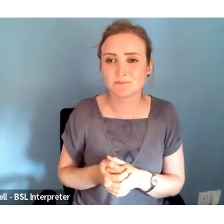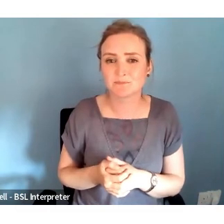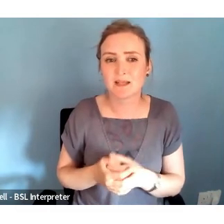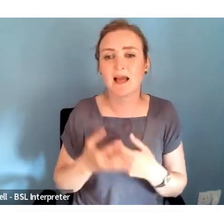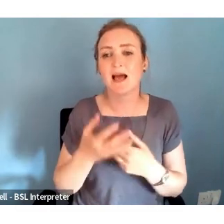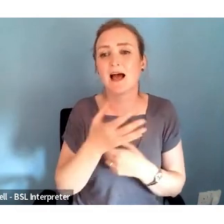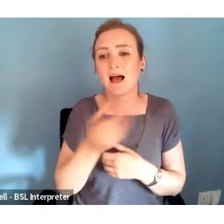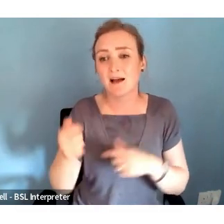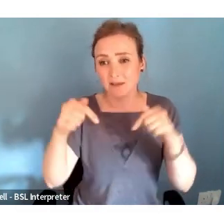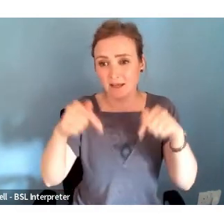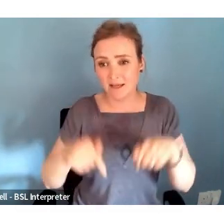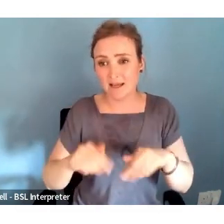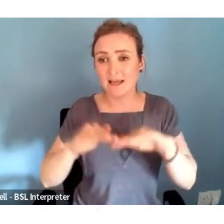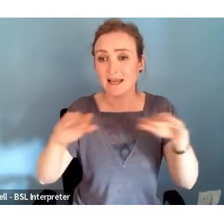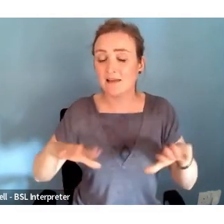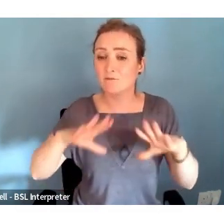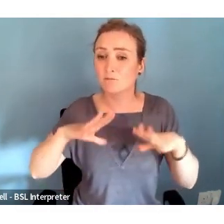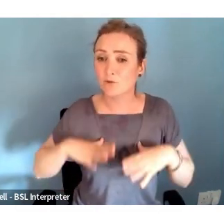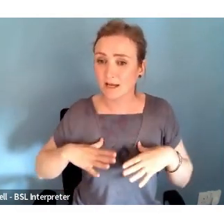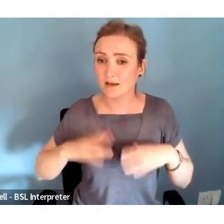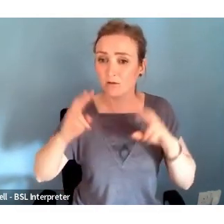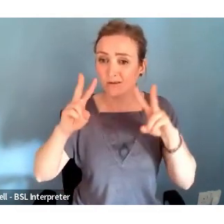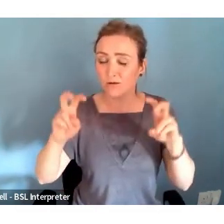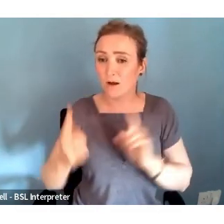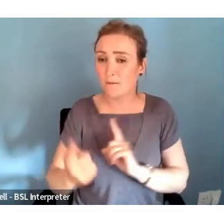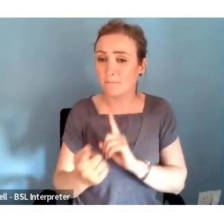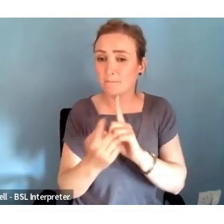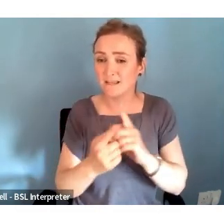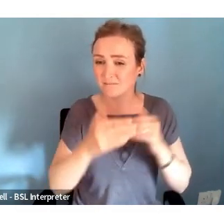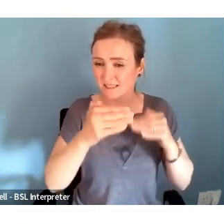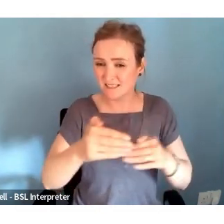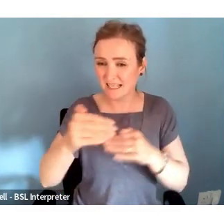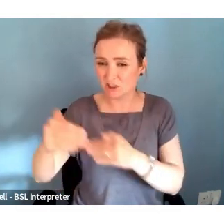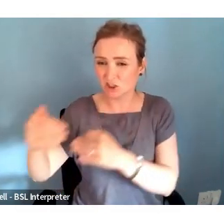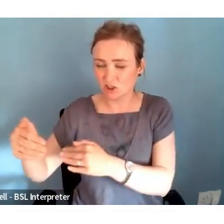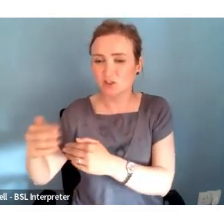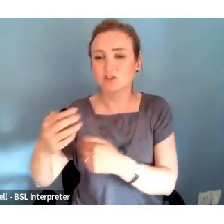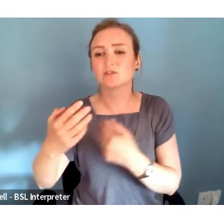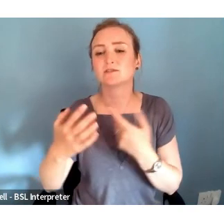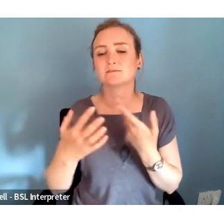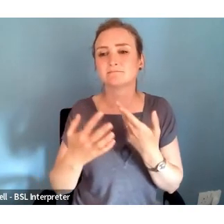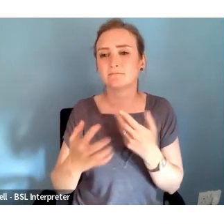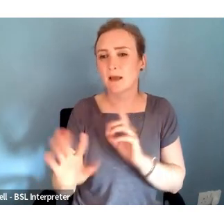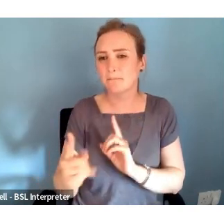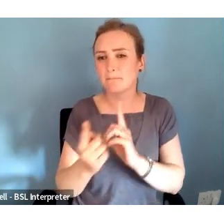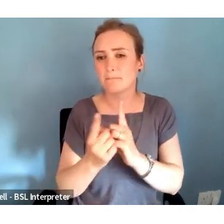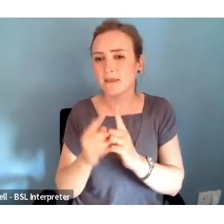, the. So the employers who work with us like Arts Council do, on an